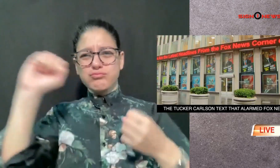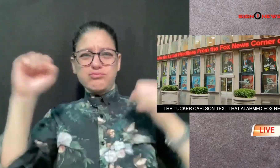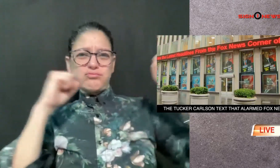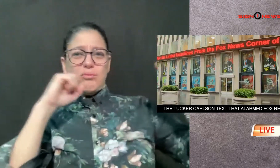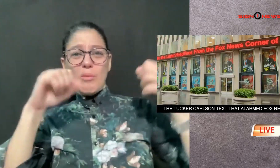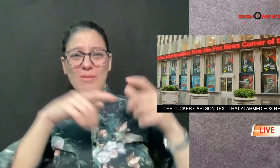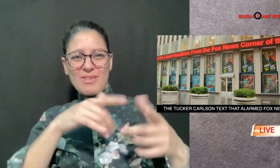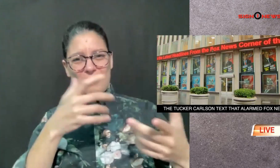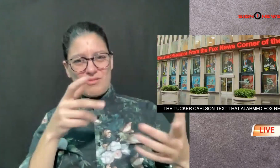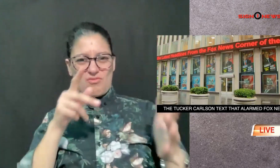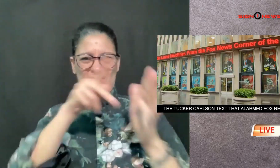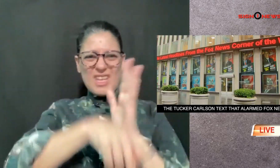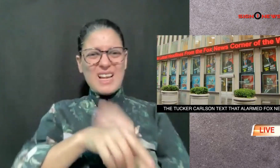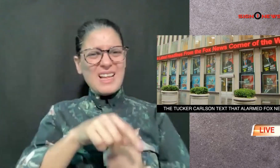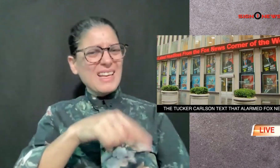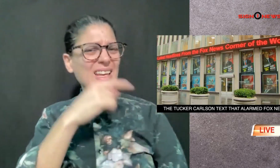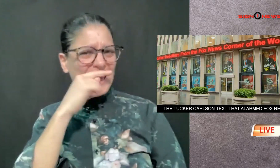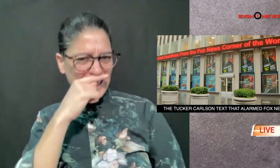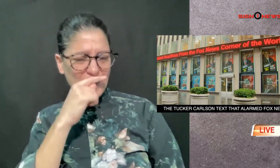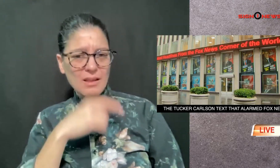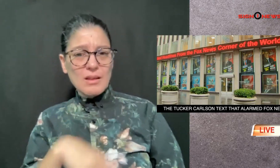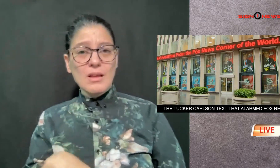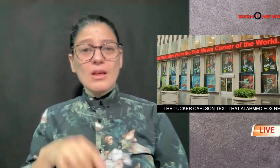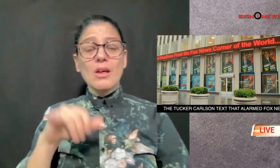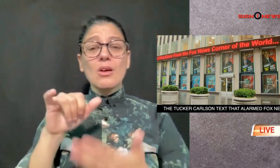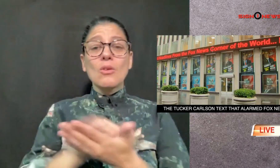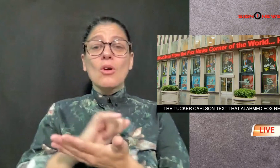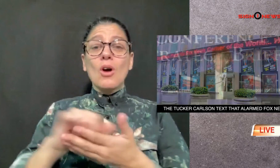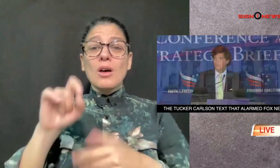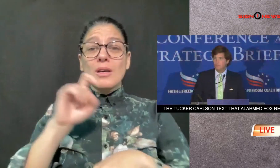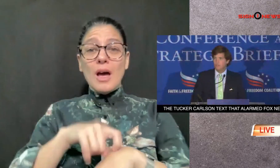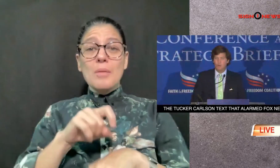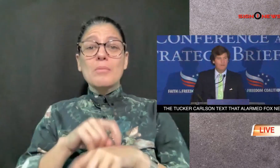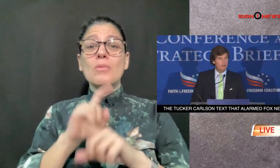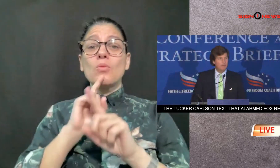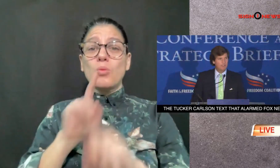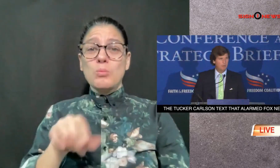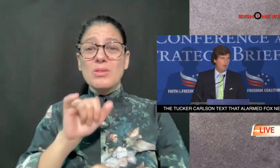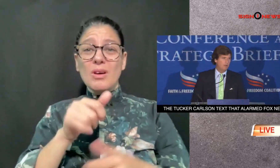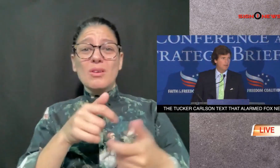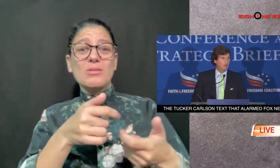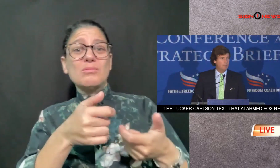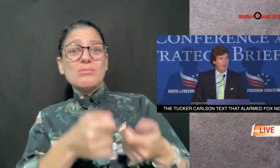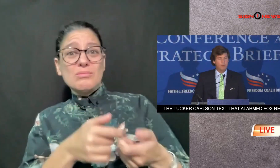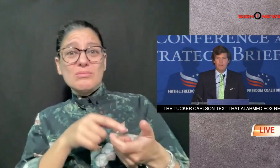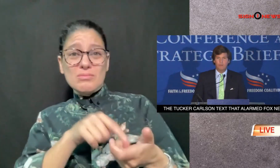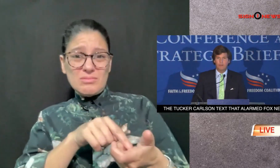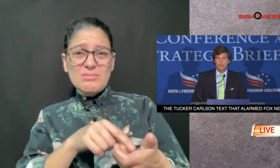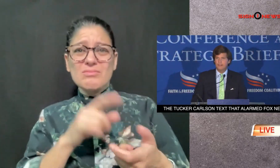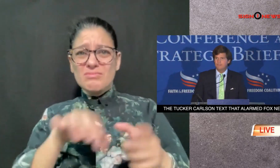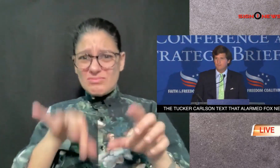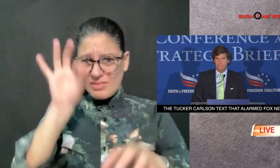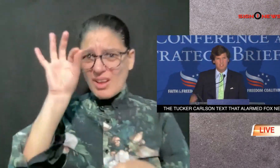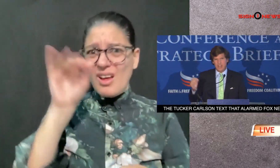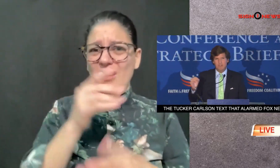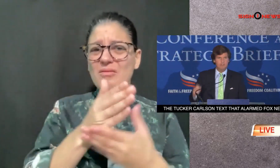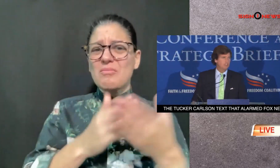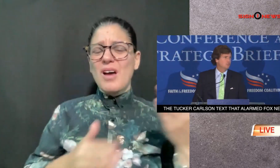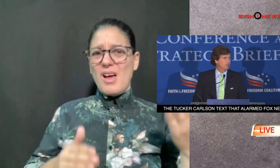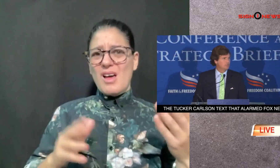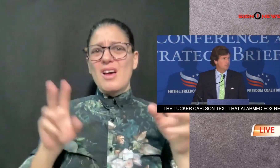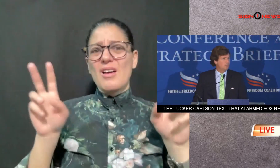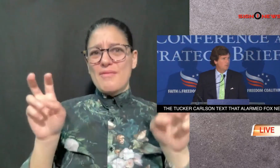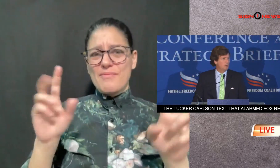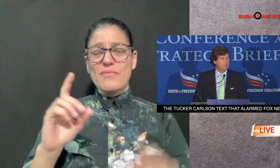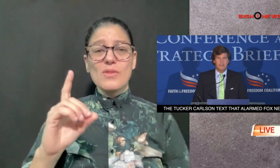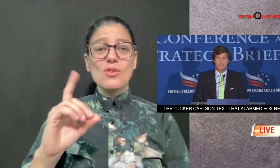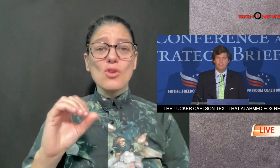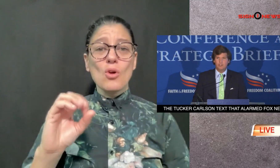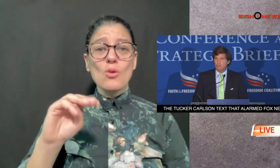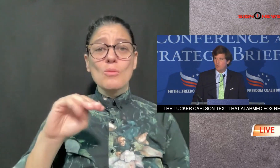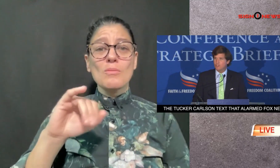the person the New York Times reports the message was